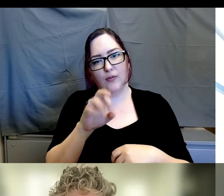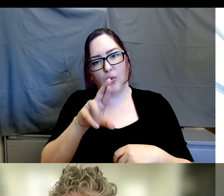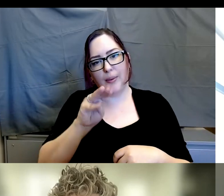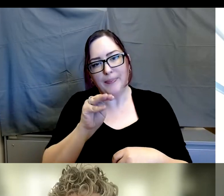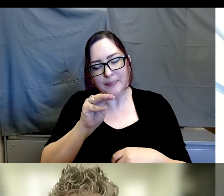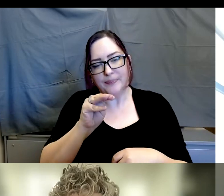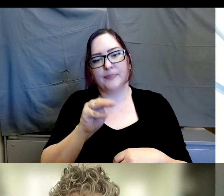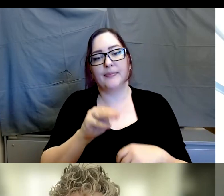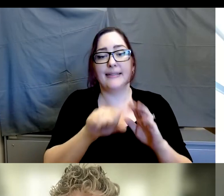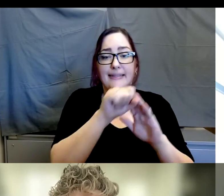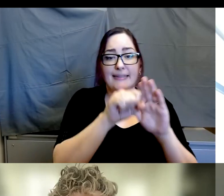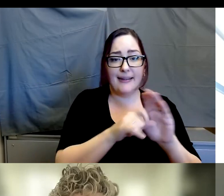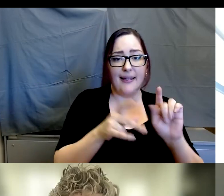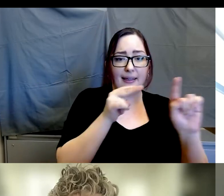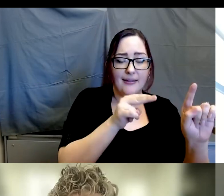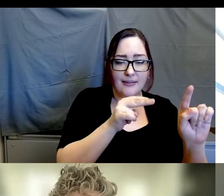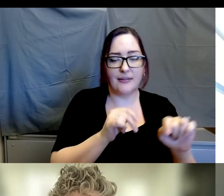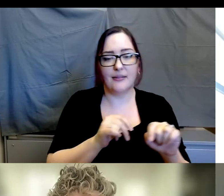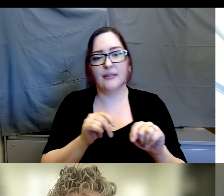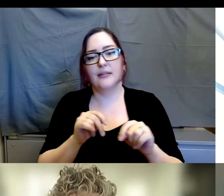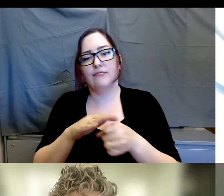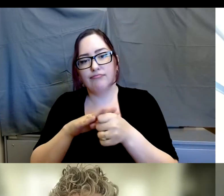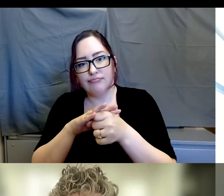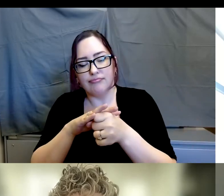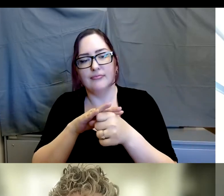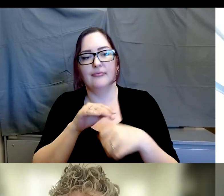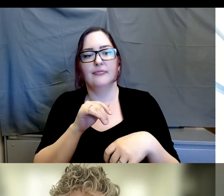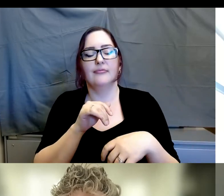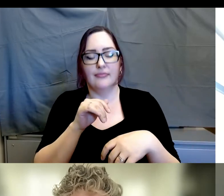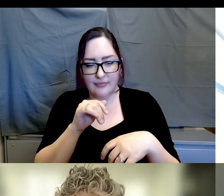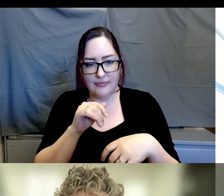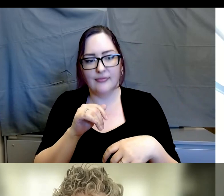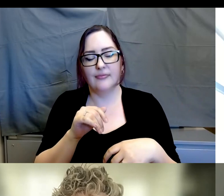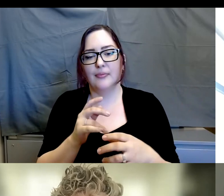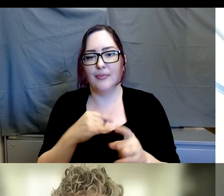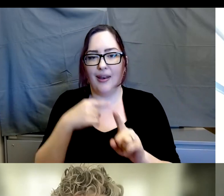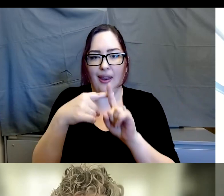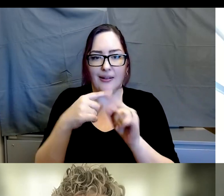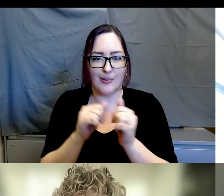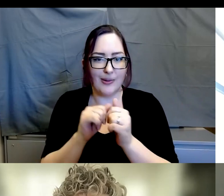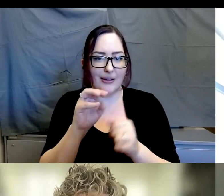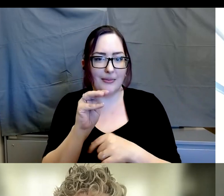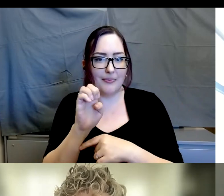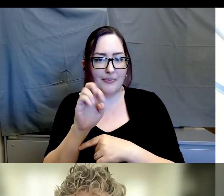to the programmatic level with the other two speakers, Meredith and Amy, today. So I'm gonna go ahead and share some slides.